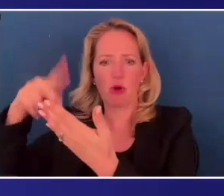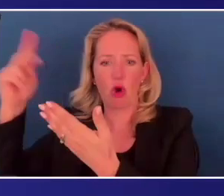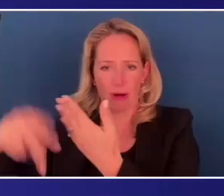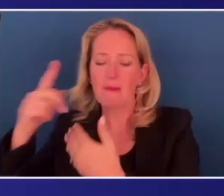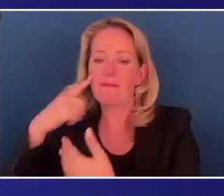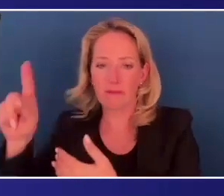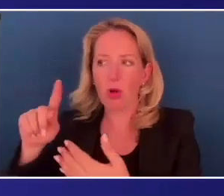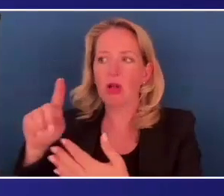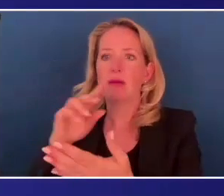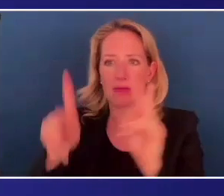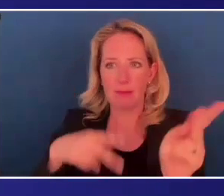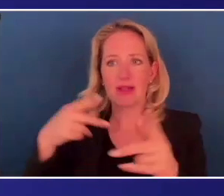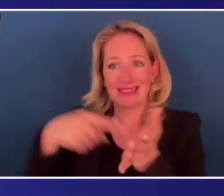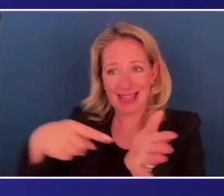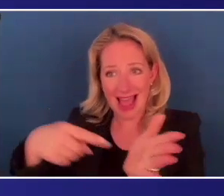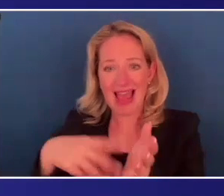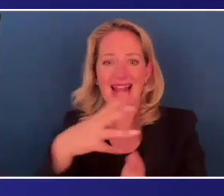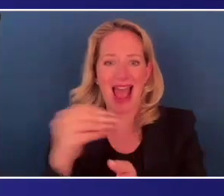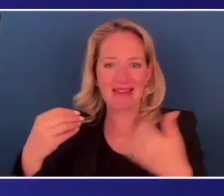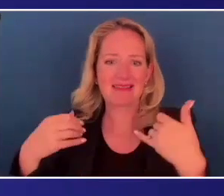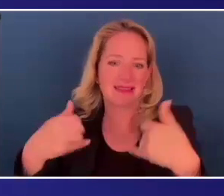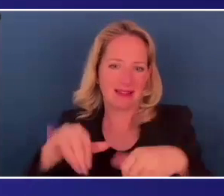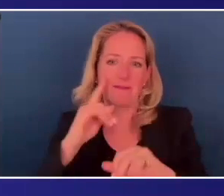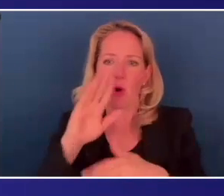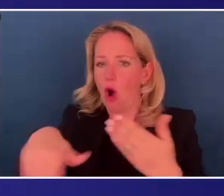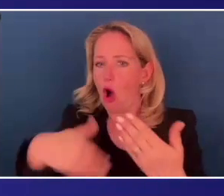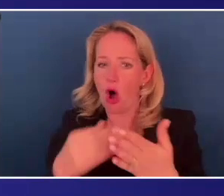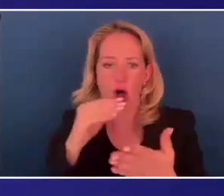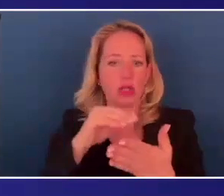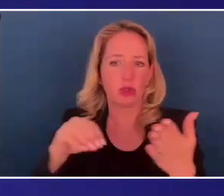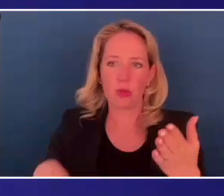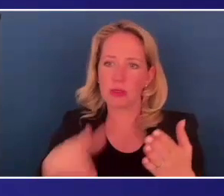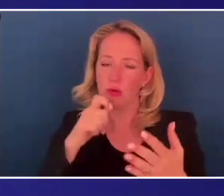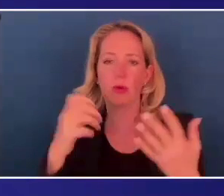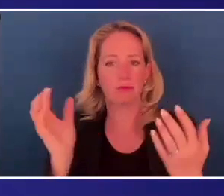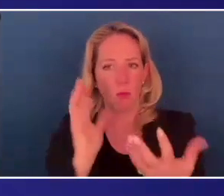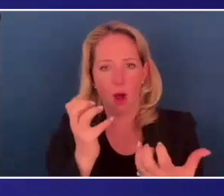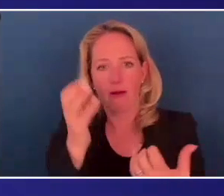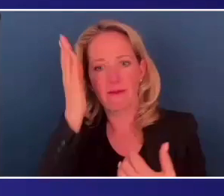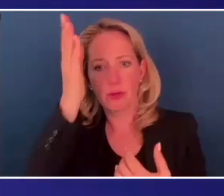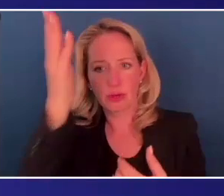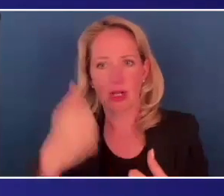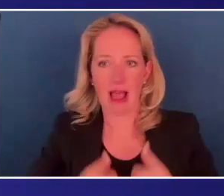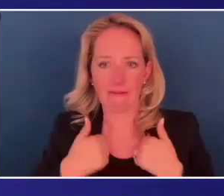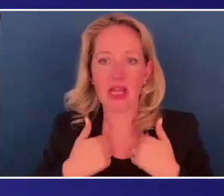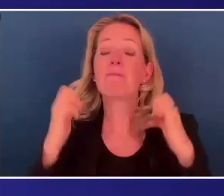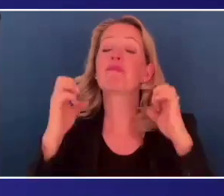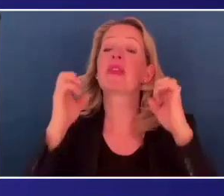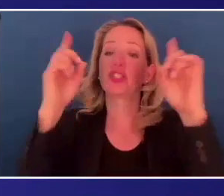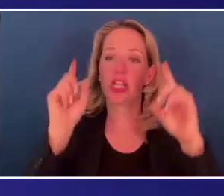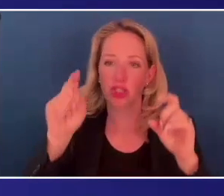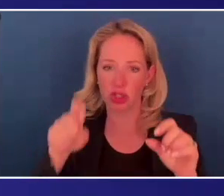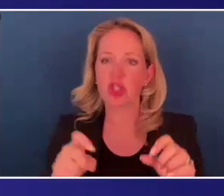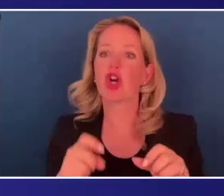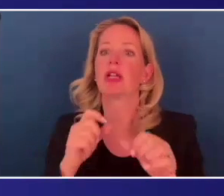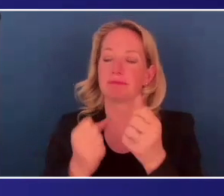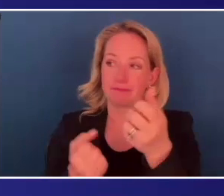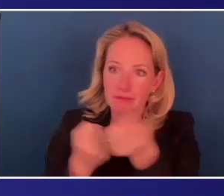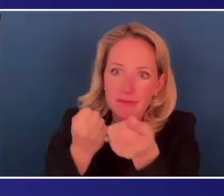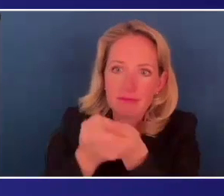Time for every future student chasing a better life. Education should lift people up, not lock them into lifelong debt.